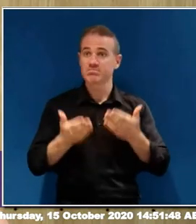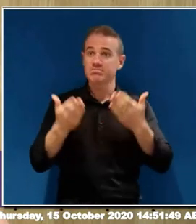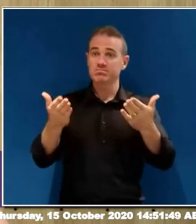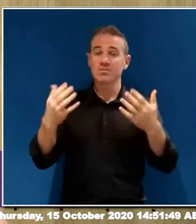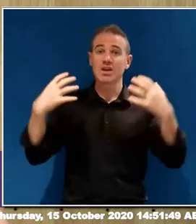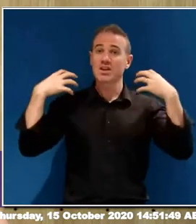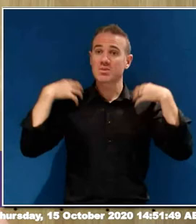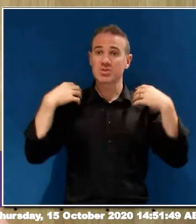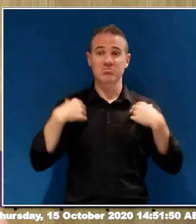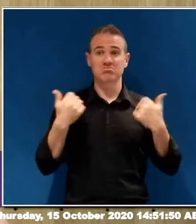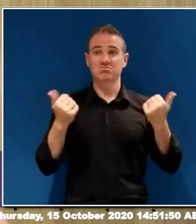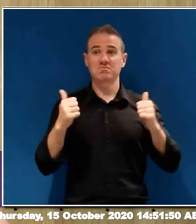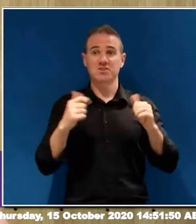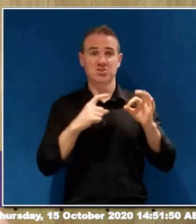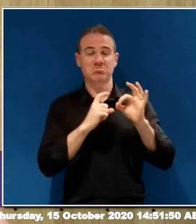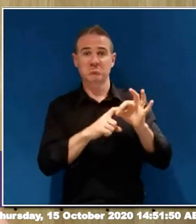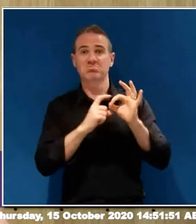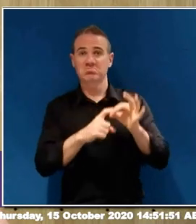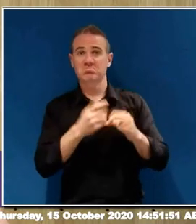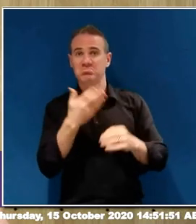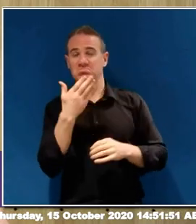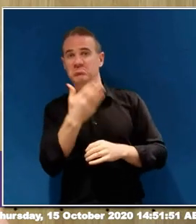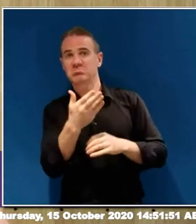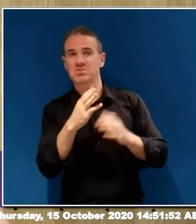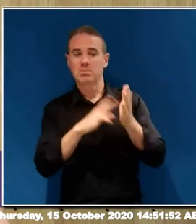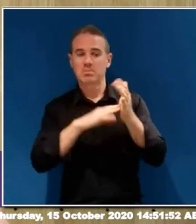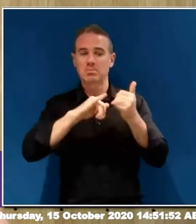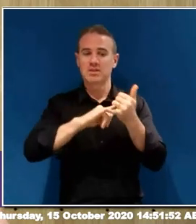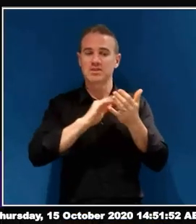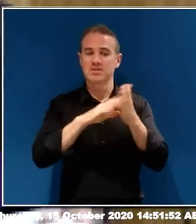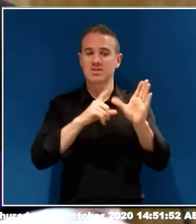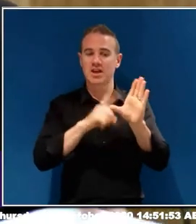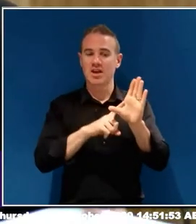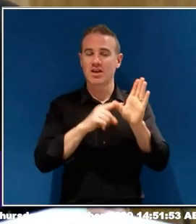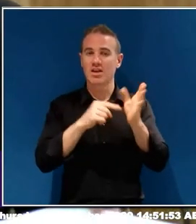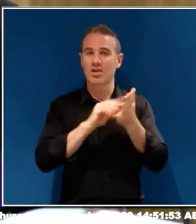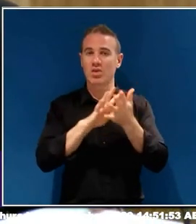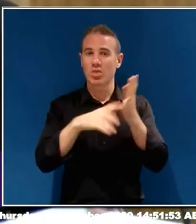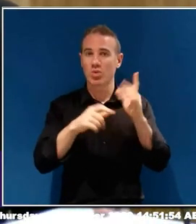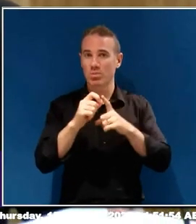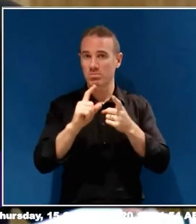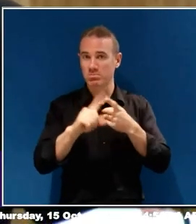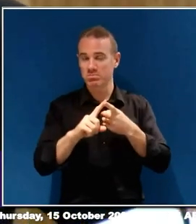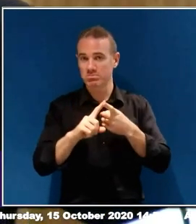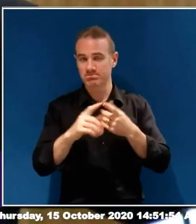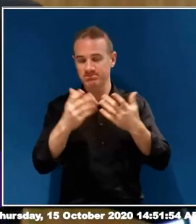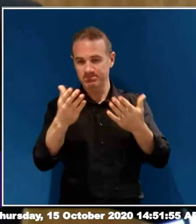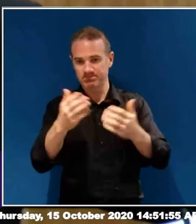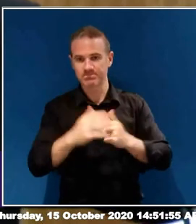Thank you. I'll ask Commissioners if they have any questions, commencing